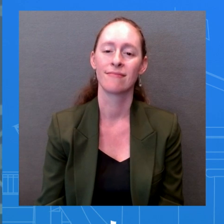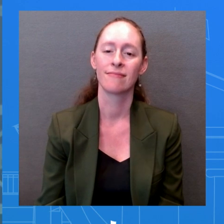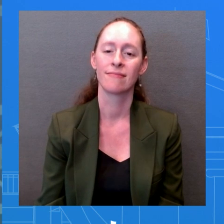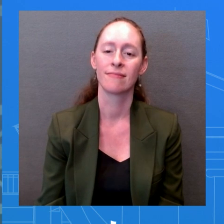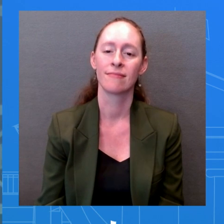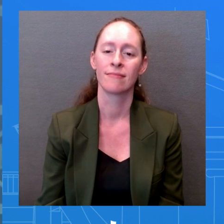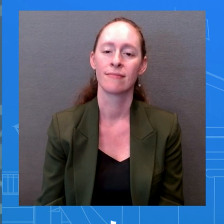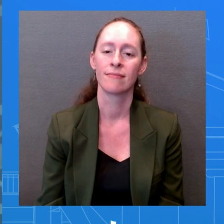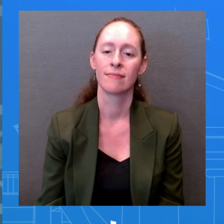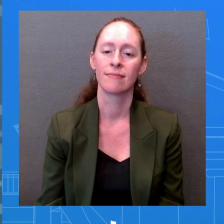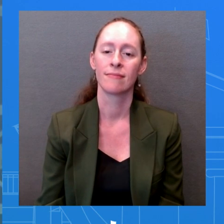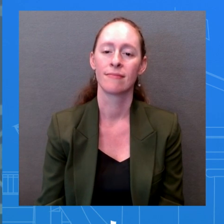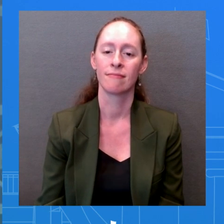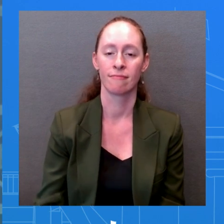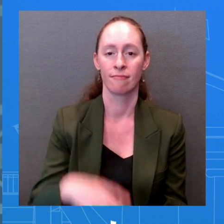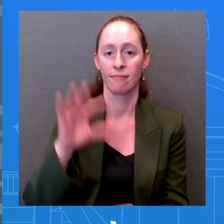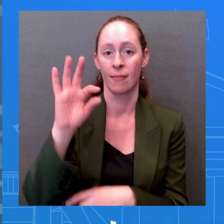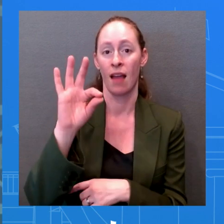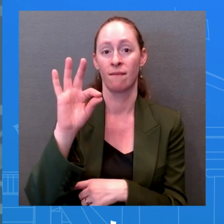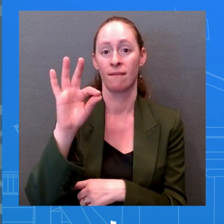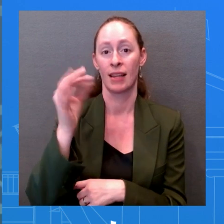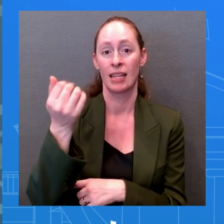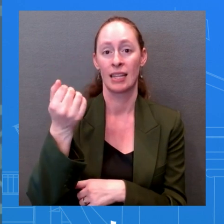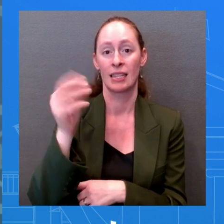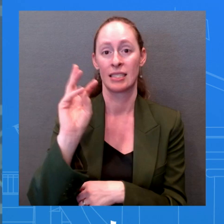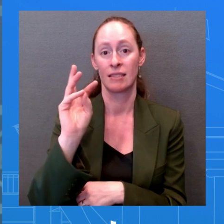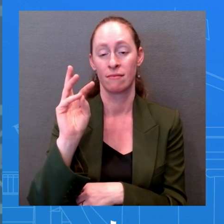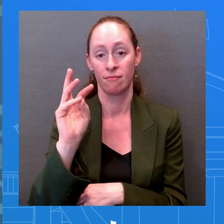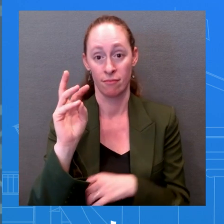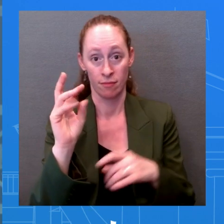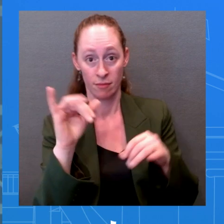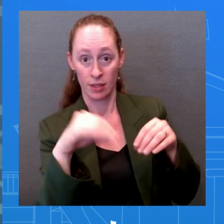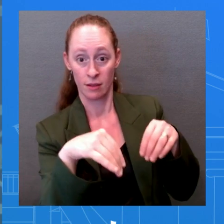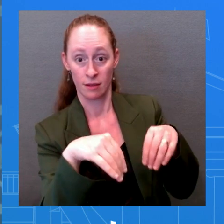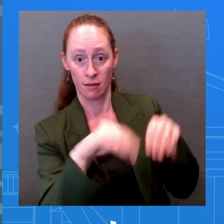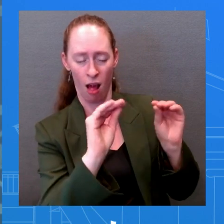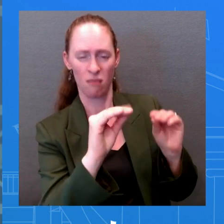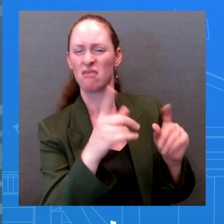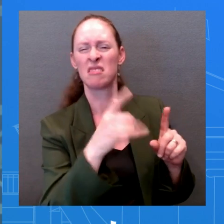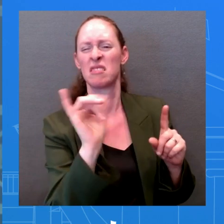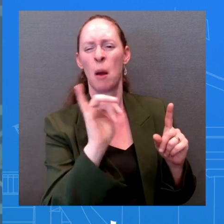sustainment packages, as I just laid out. Any more on that, any more on our --